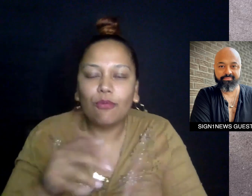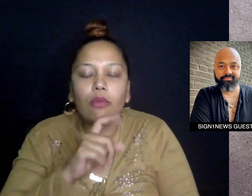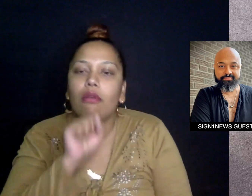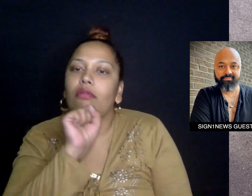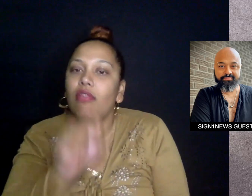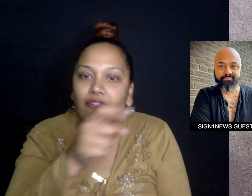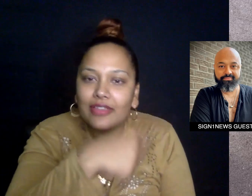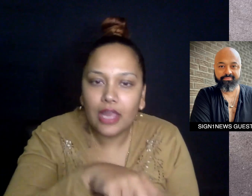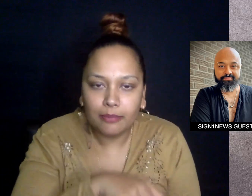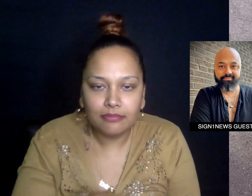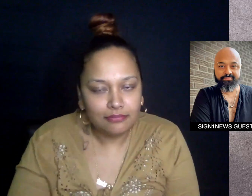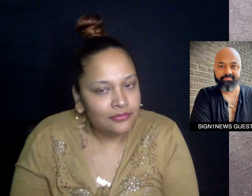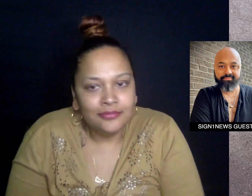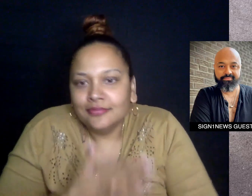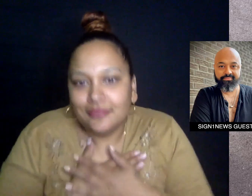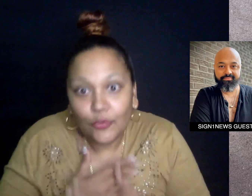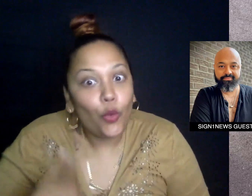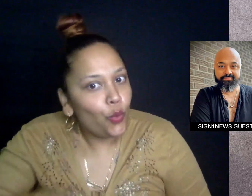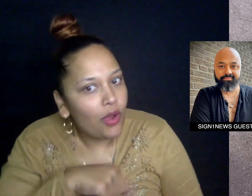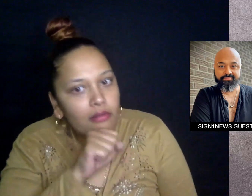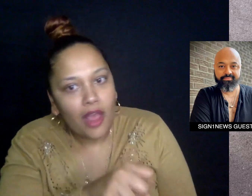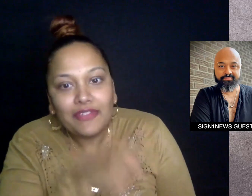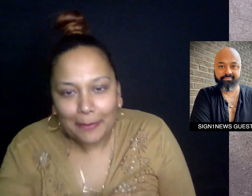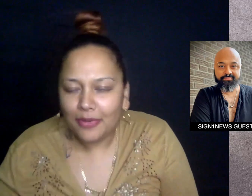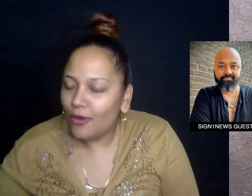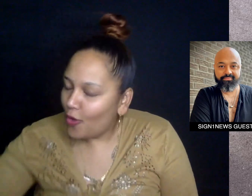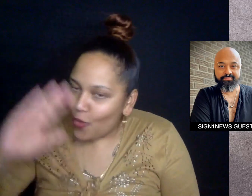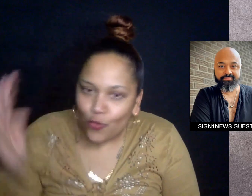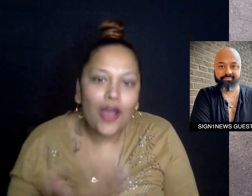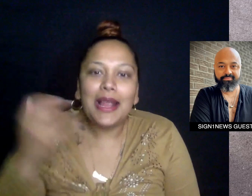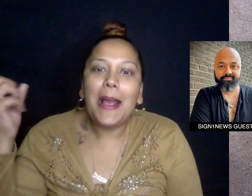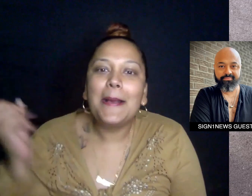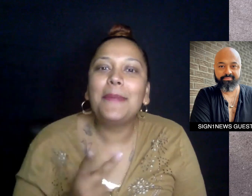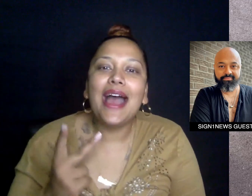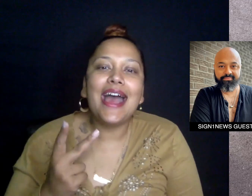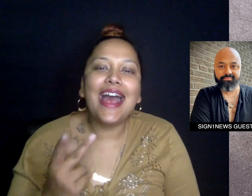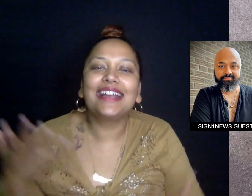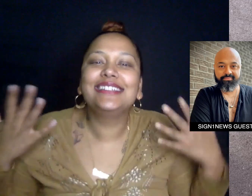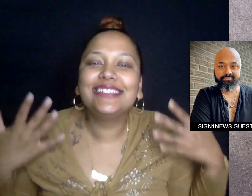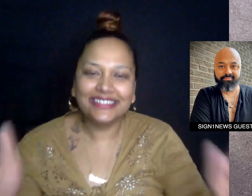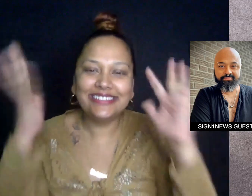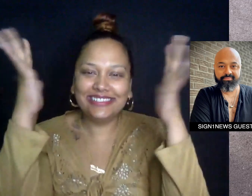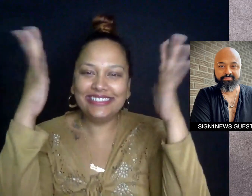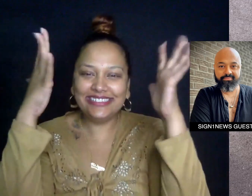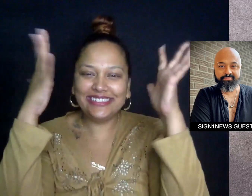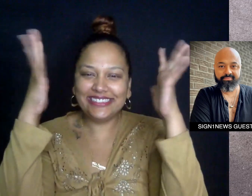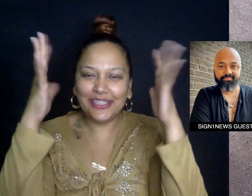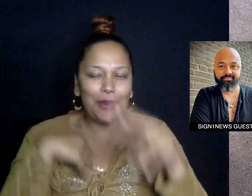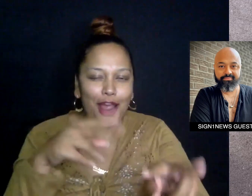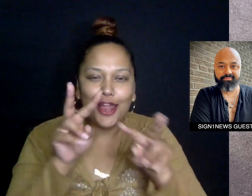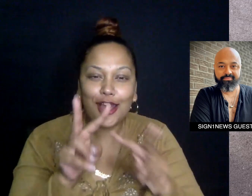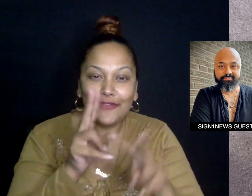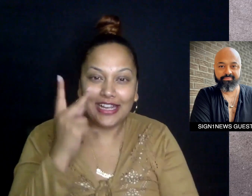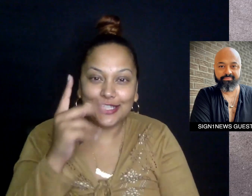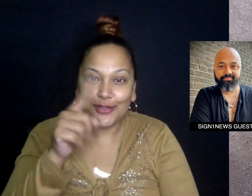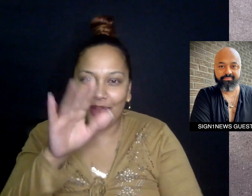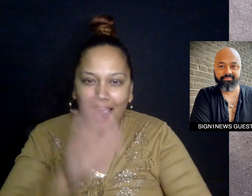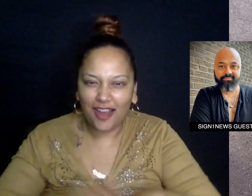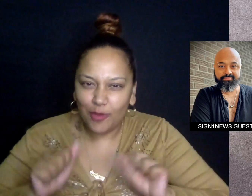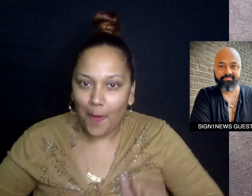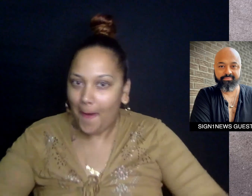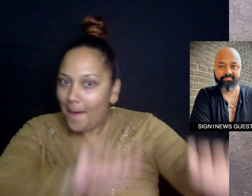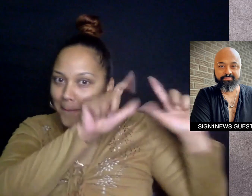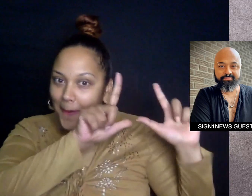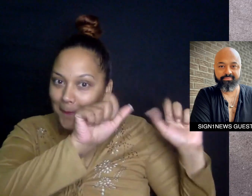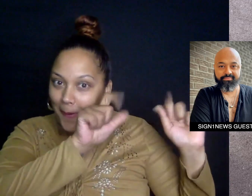a part of our family Sign1News viewers love them and we love them too welcome back gentlemen